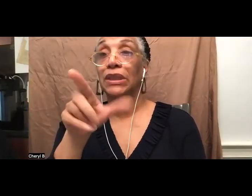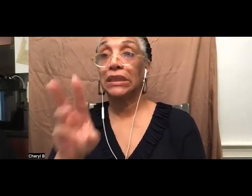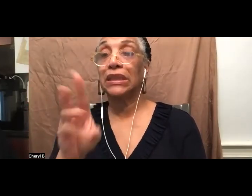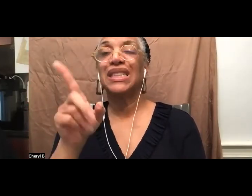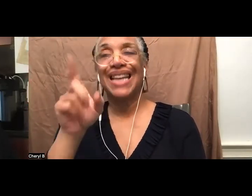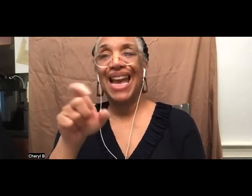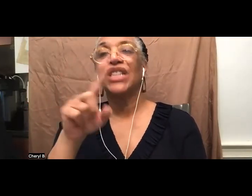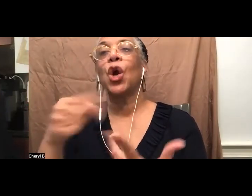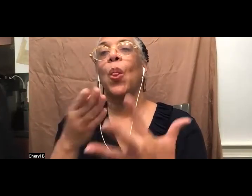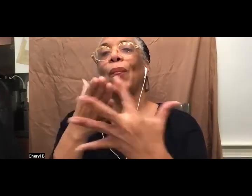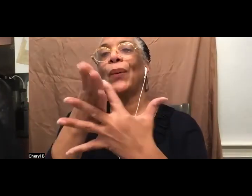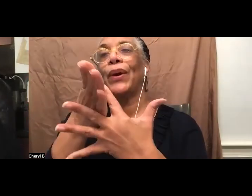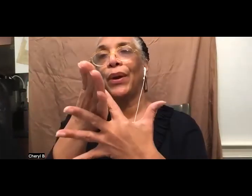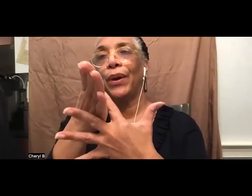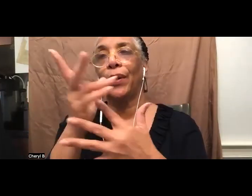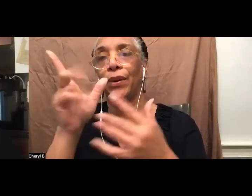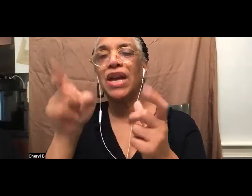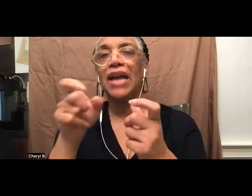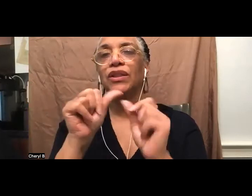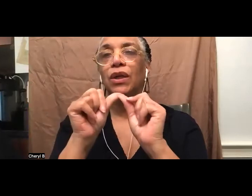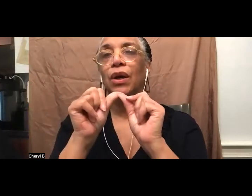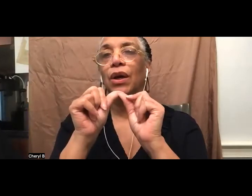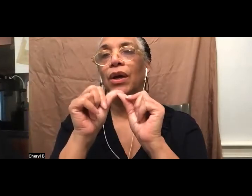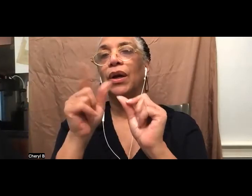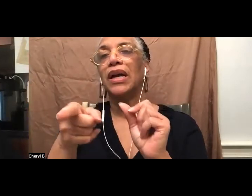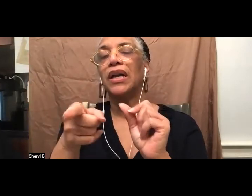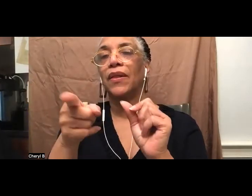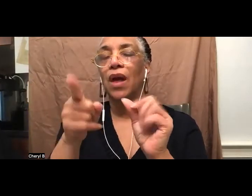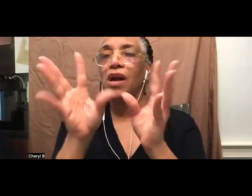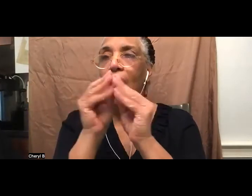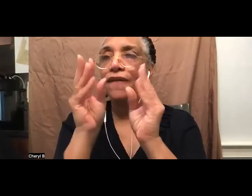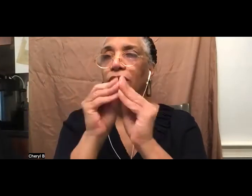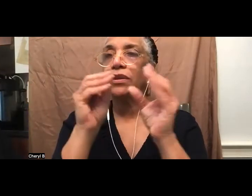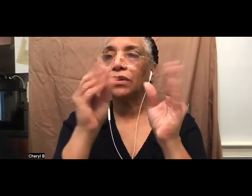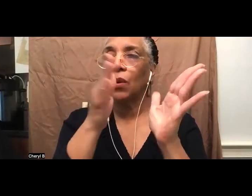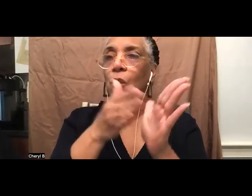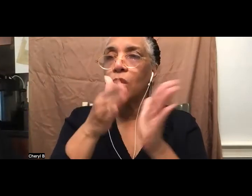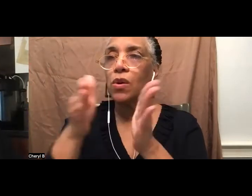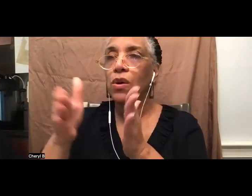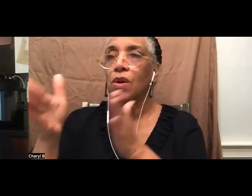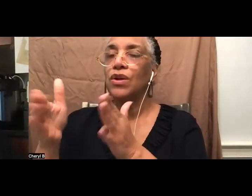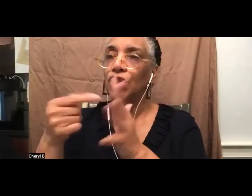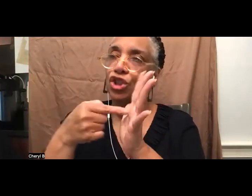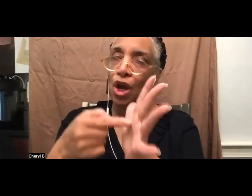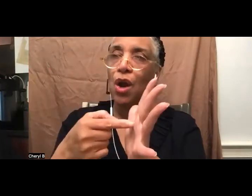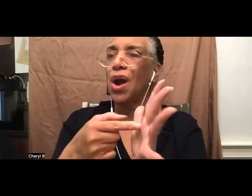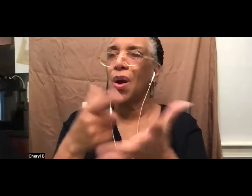with the conference organizers and show them all the ways in which COP 26 was not accessible.